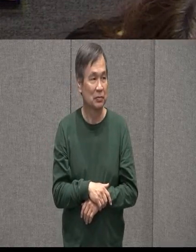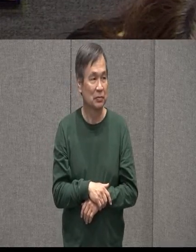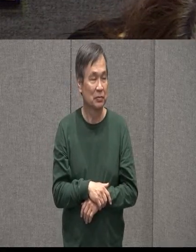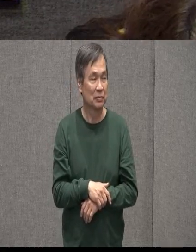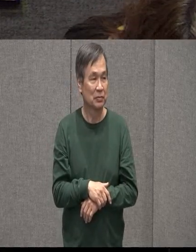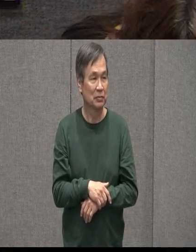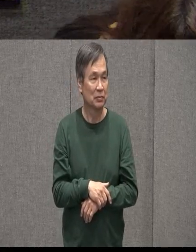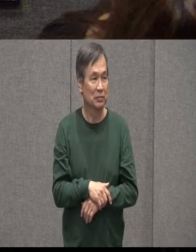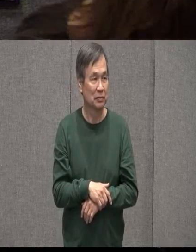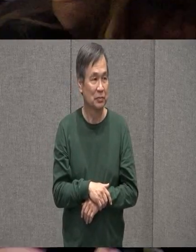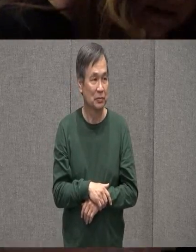I like that idea.